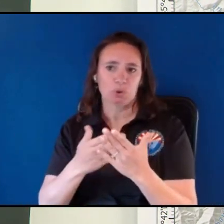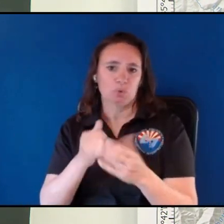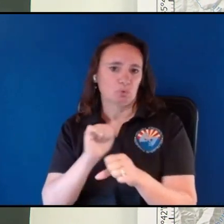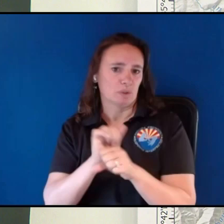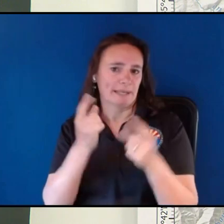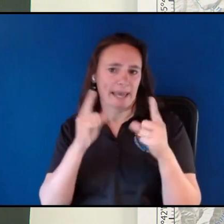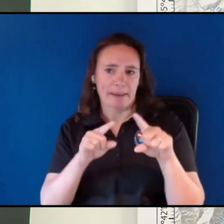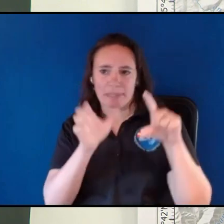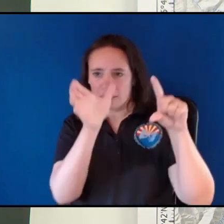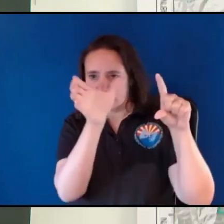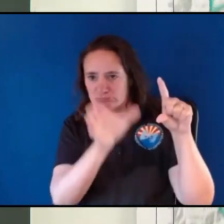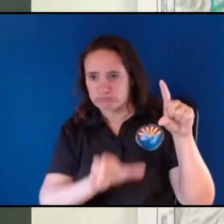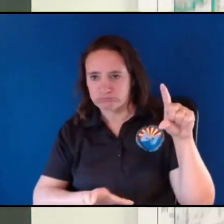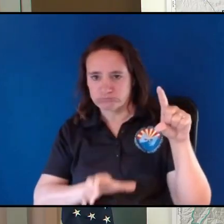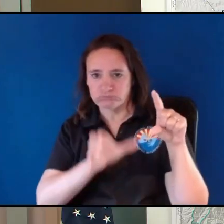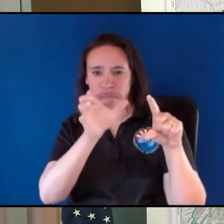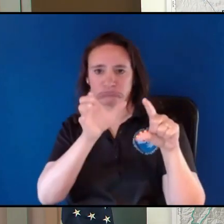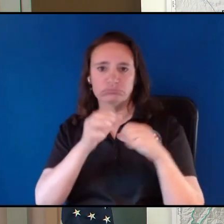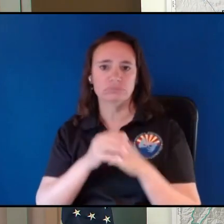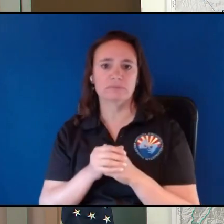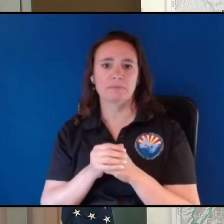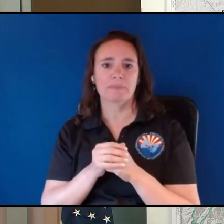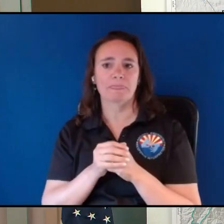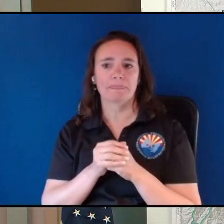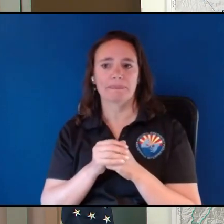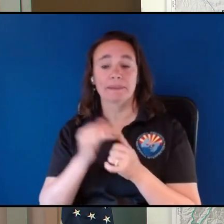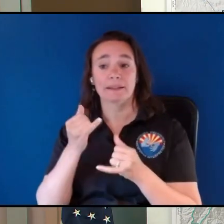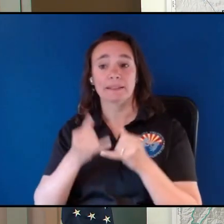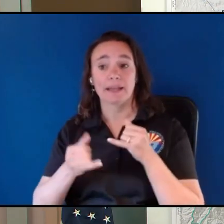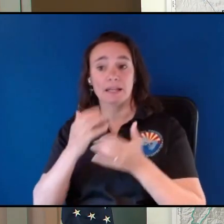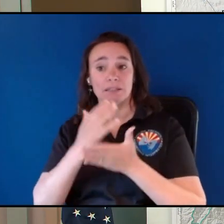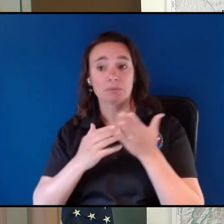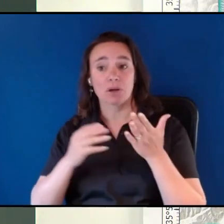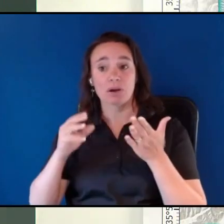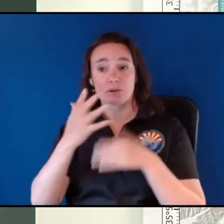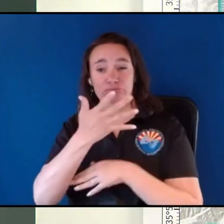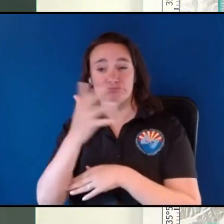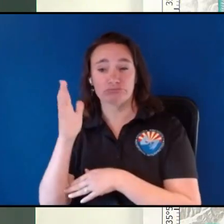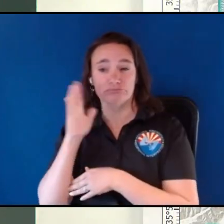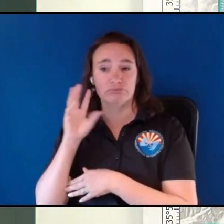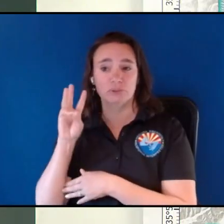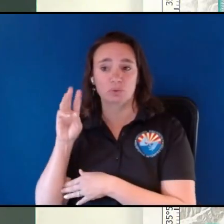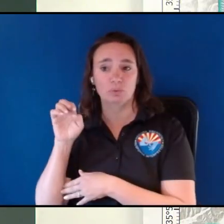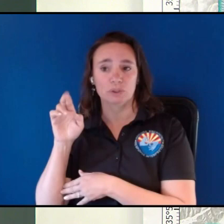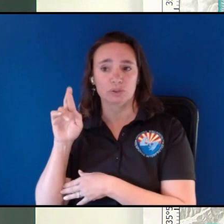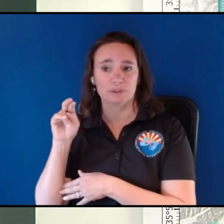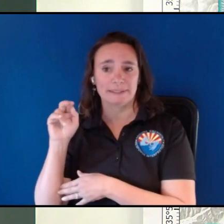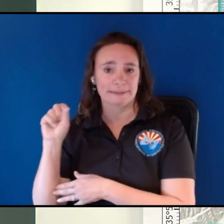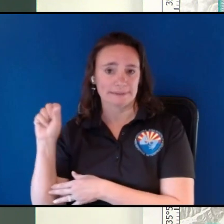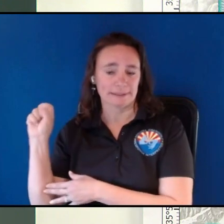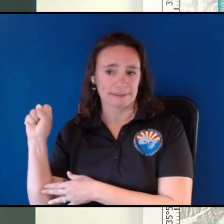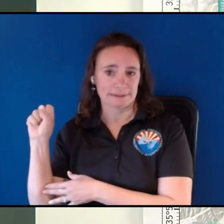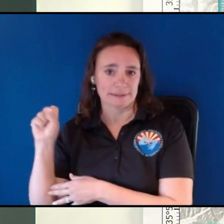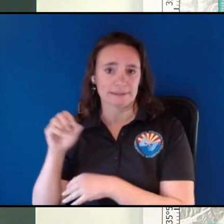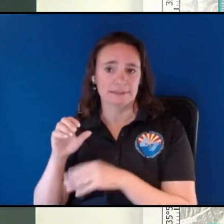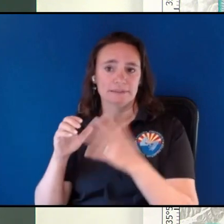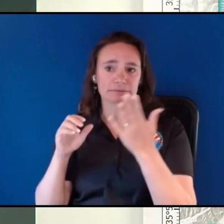piece is the wilderness. We're still working our plan. I know I've been talking about a lot but there's a we're it's a very